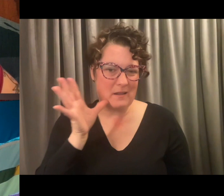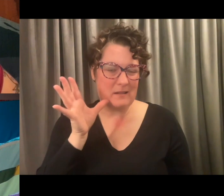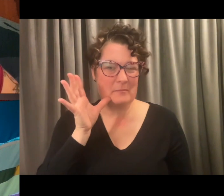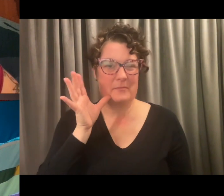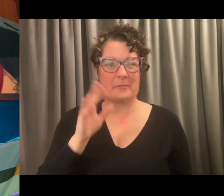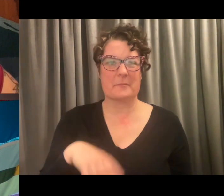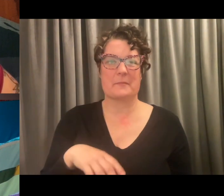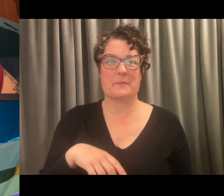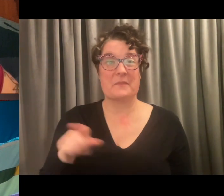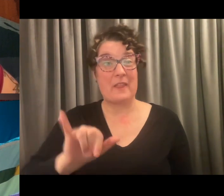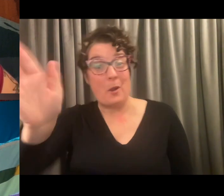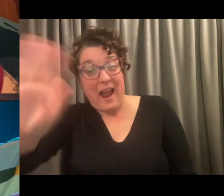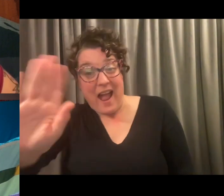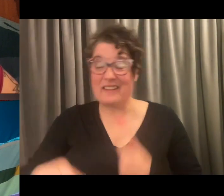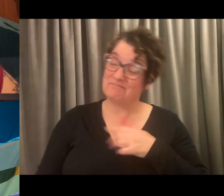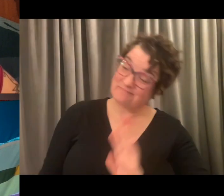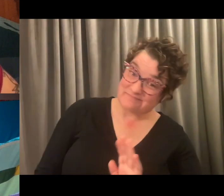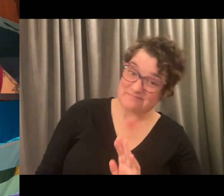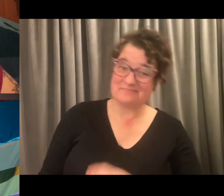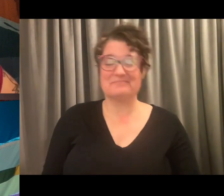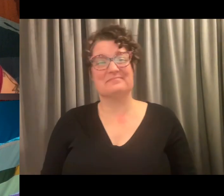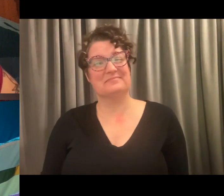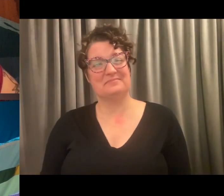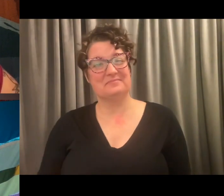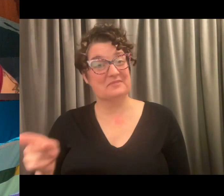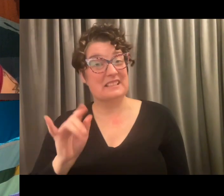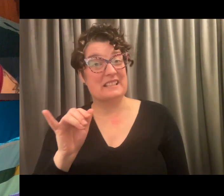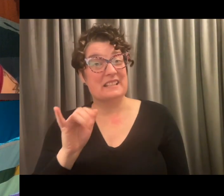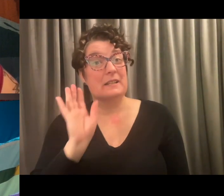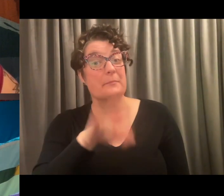And they were like, So I used to go by he, and now I go by she.